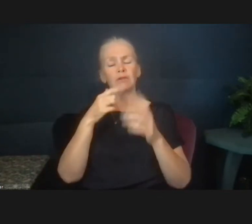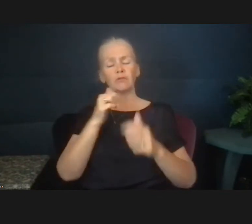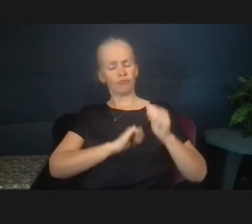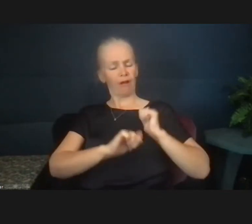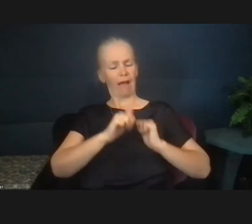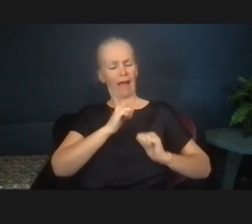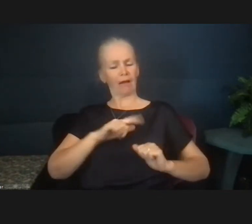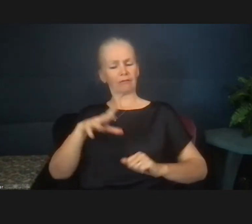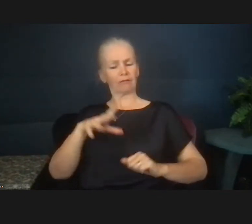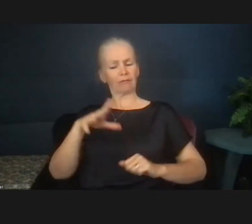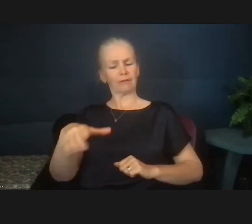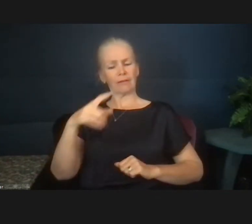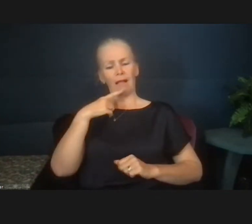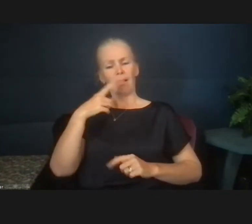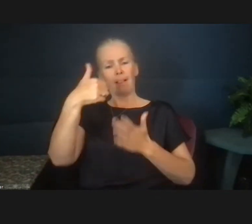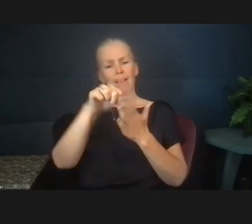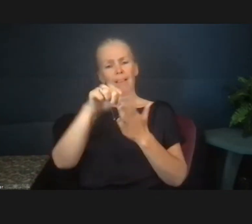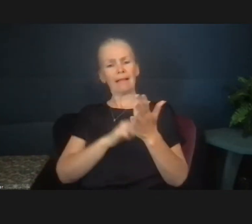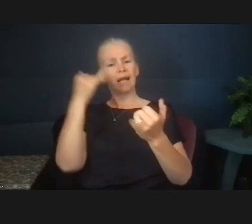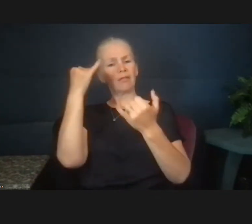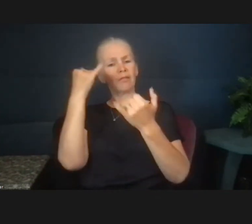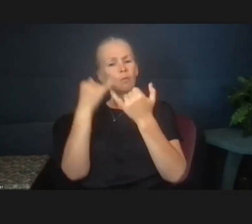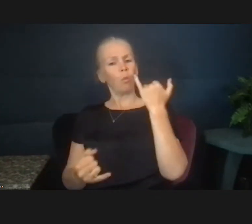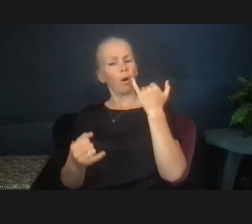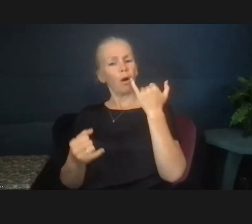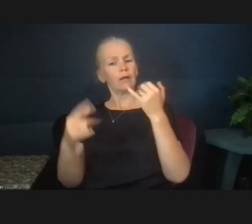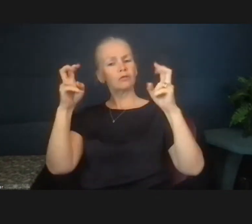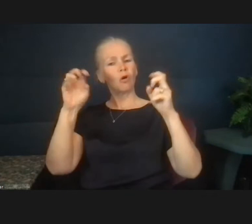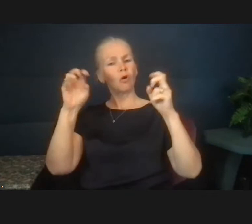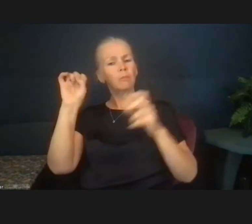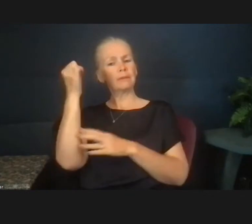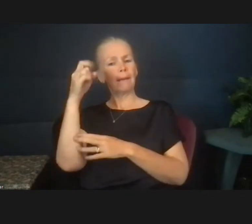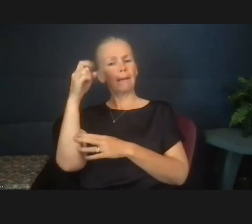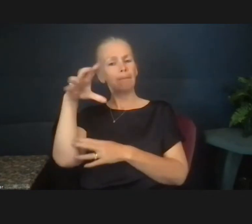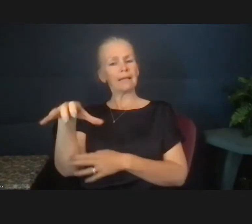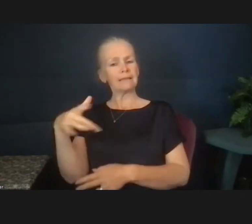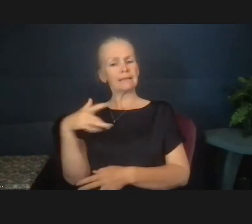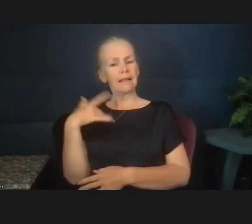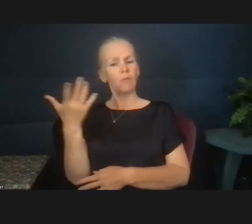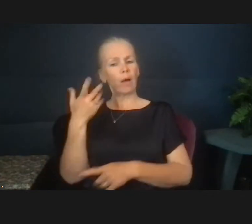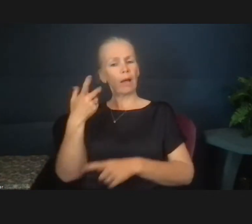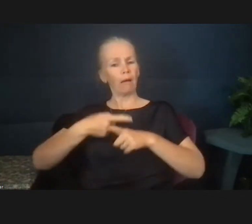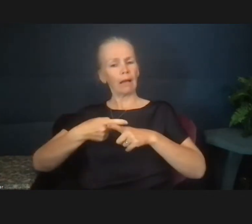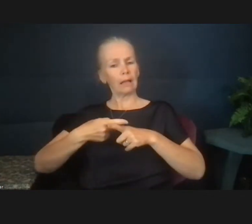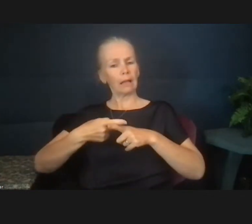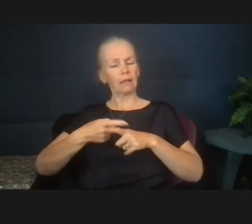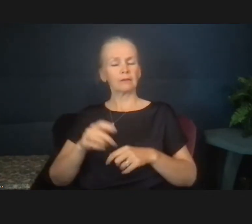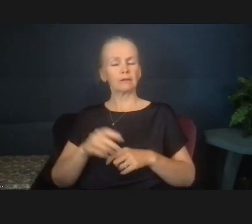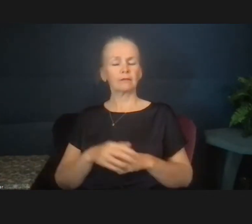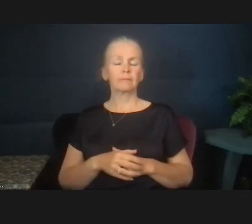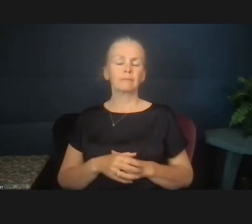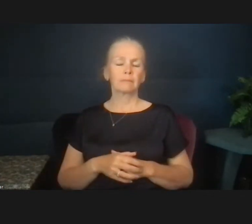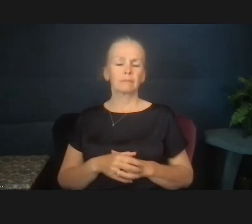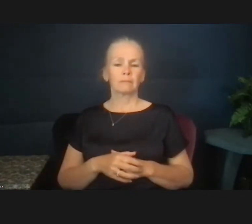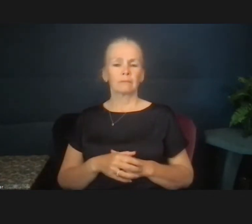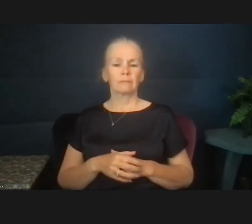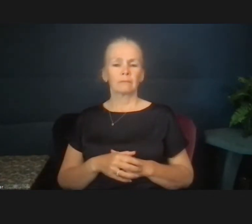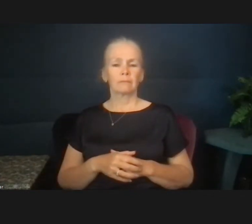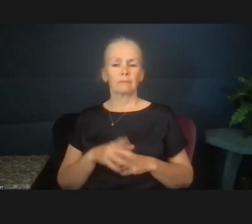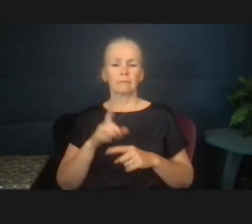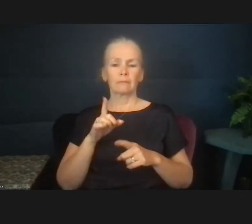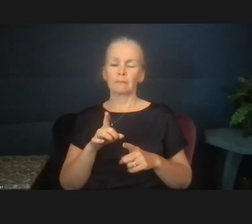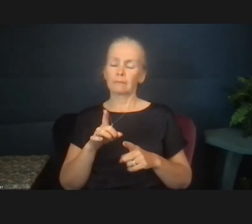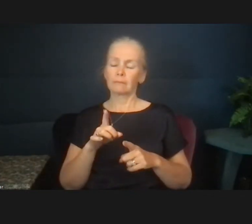a list of the worst, top 10 places to live in England, and is very much working class.